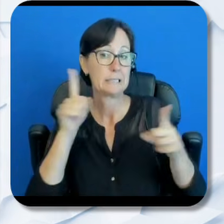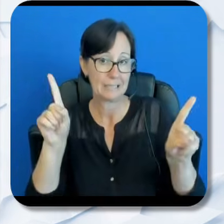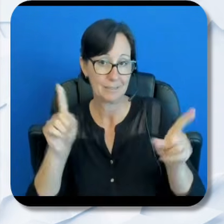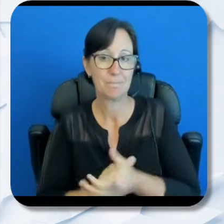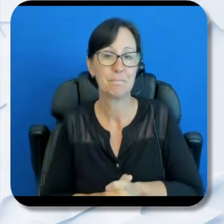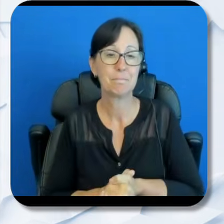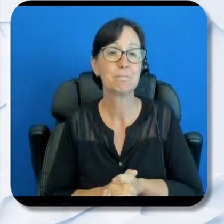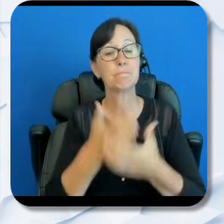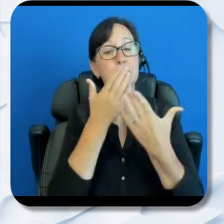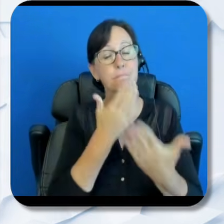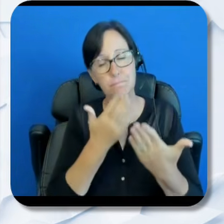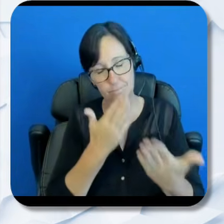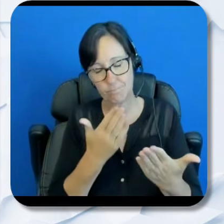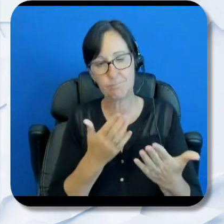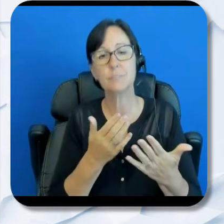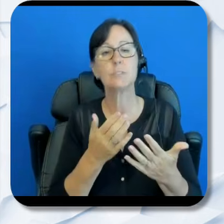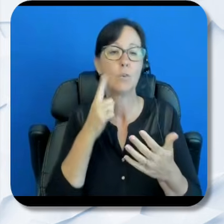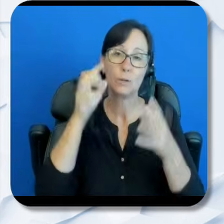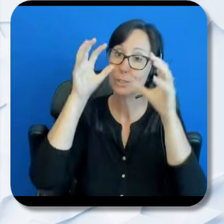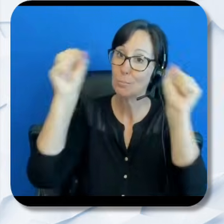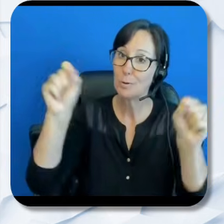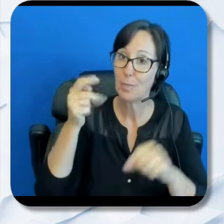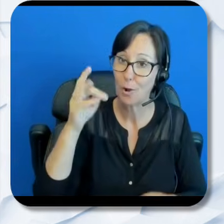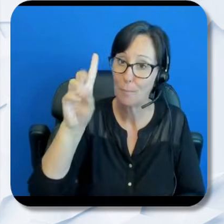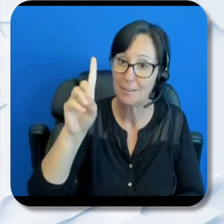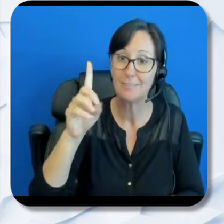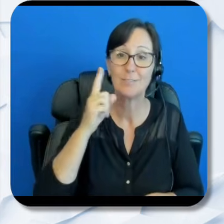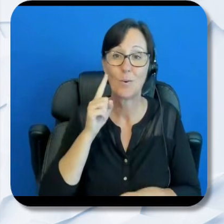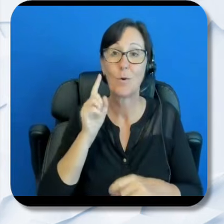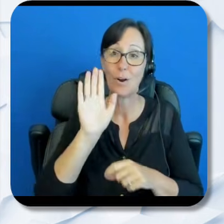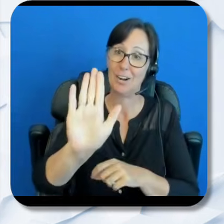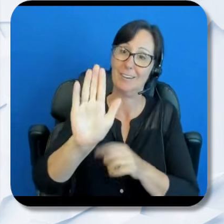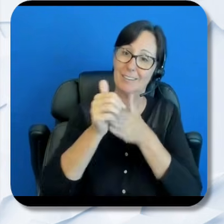So thank you again to Superintendent Thurman for this… for his leadership,